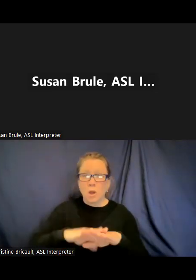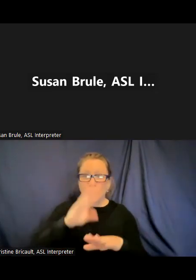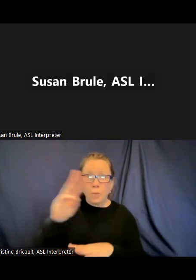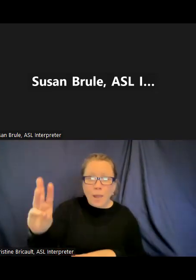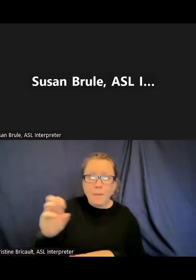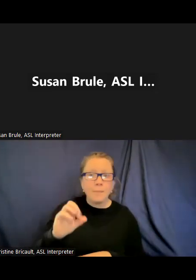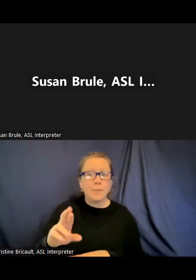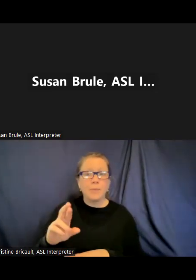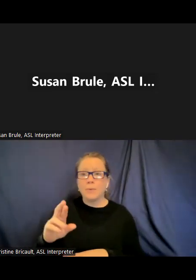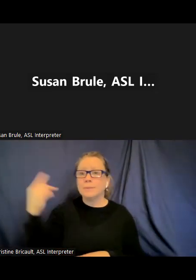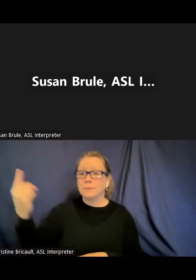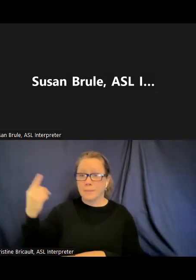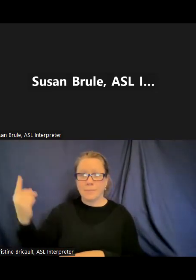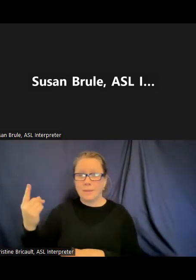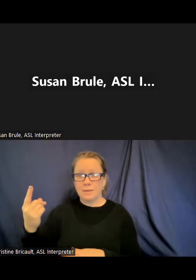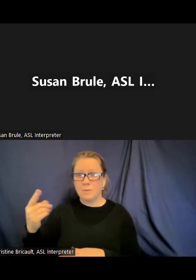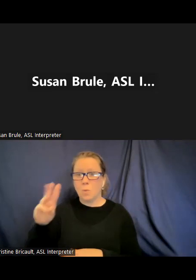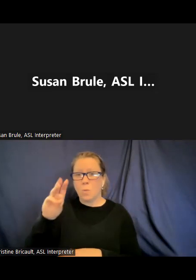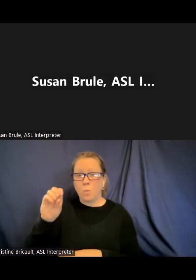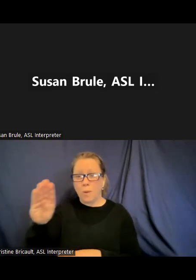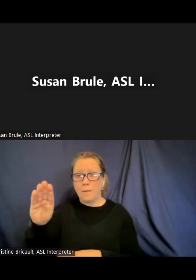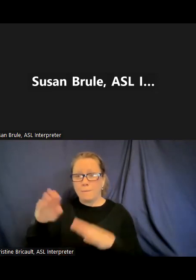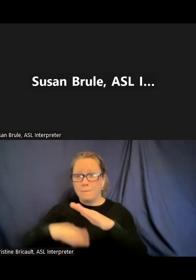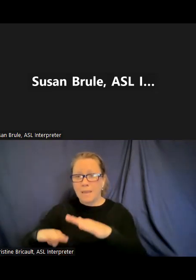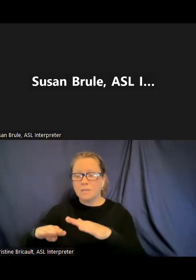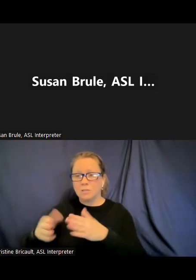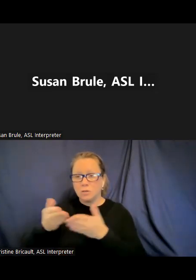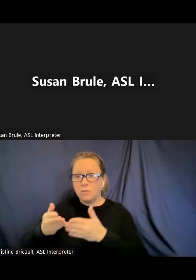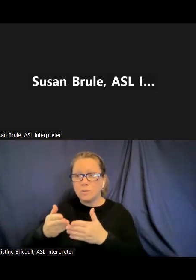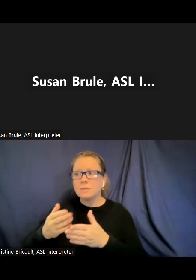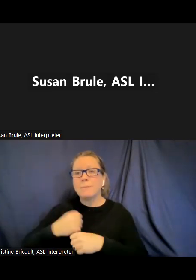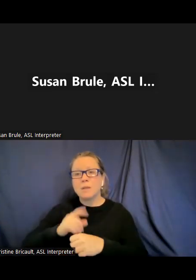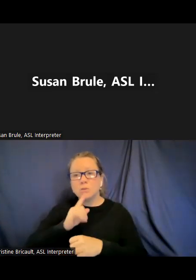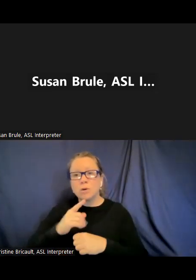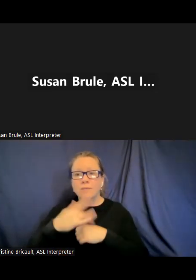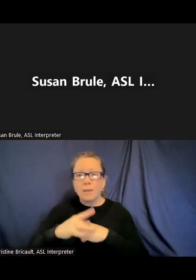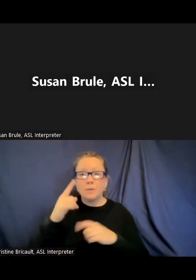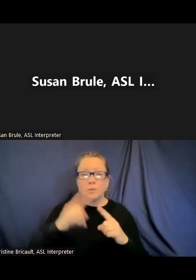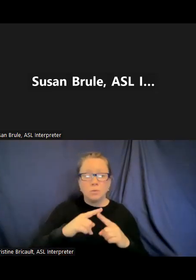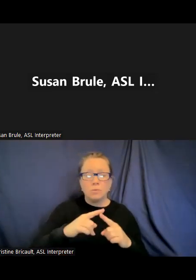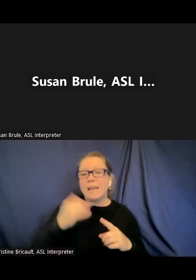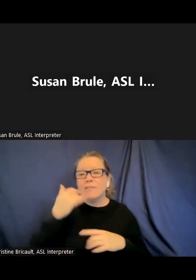of, you know, web-based service, that you make available either to your employees or the public, that those IT